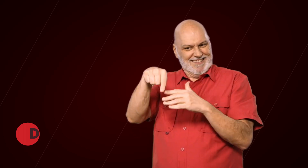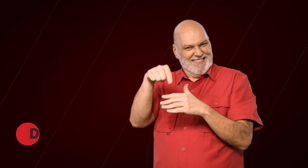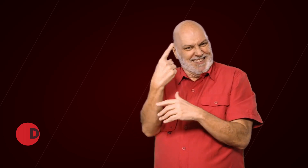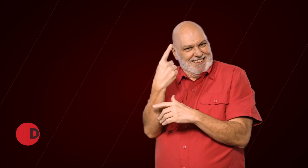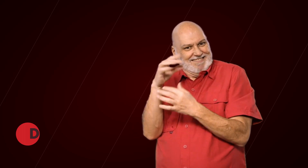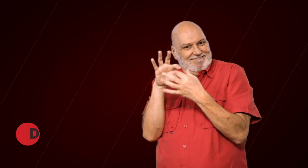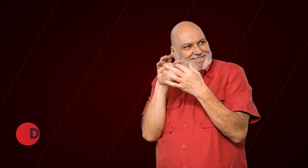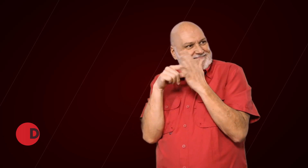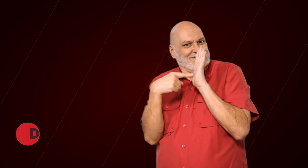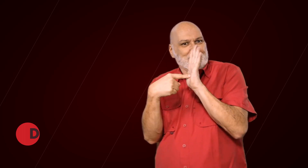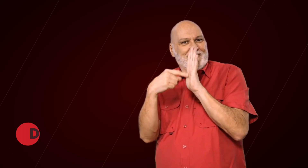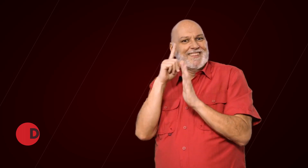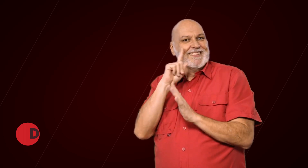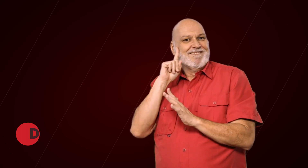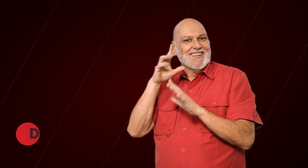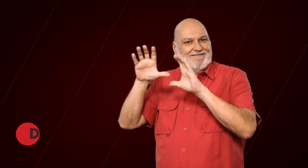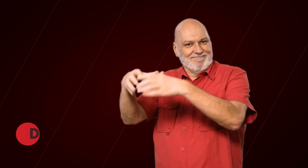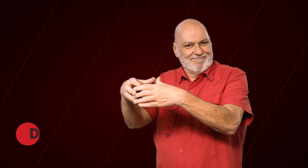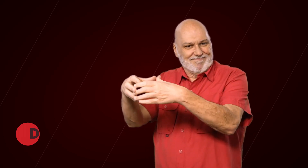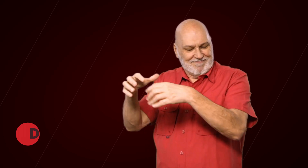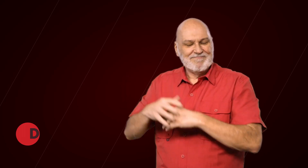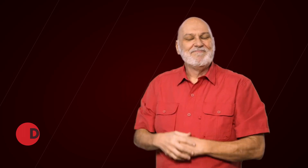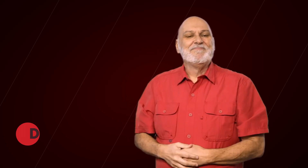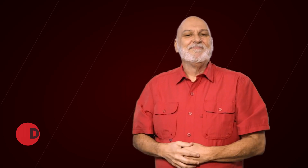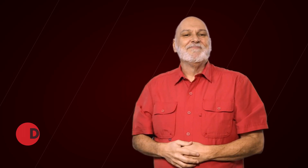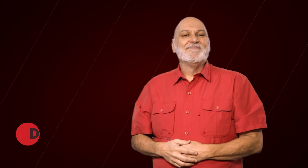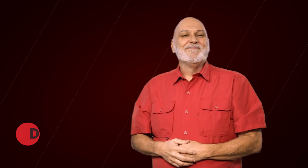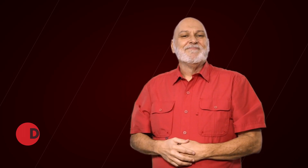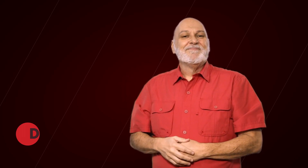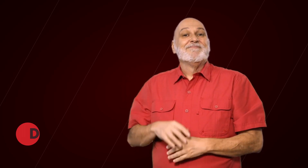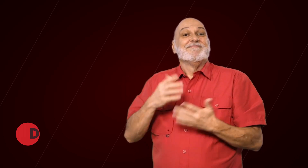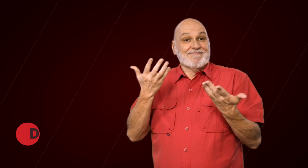In their submission,